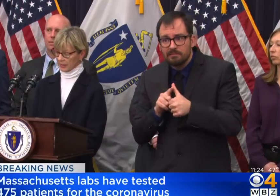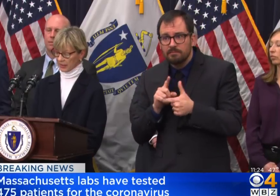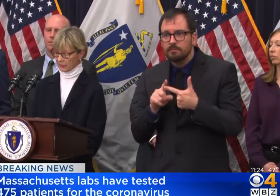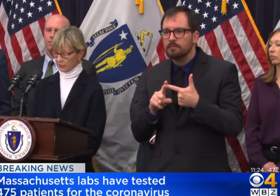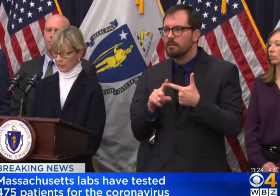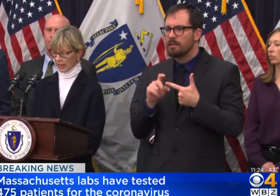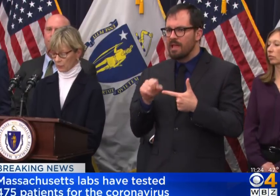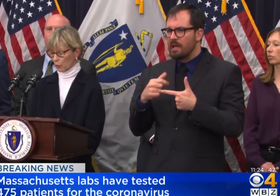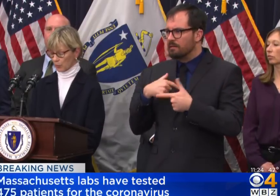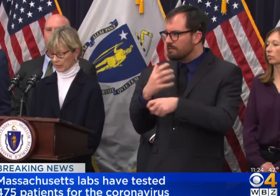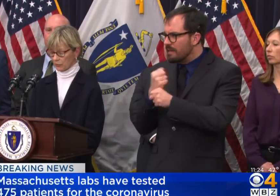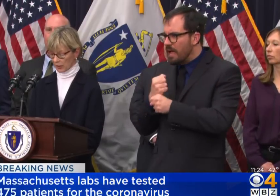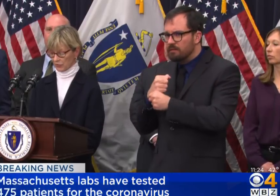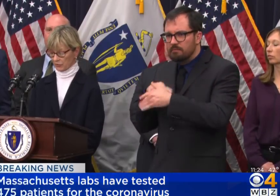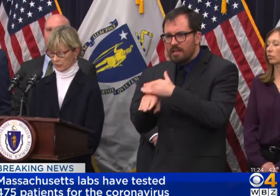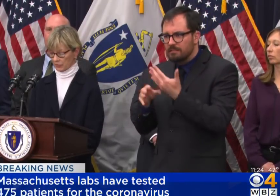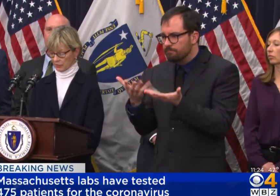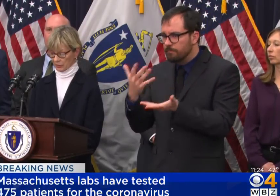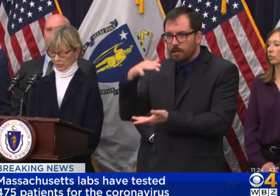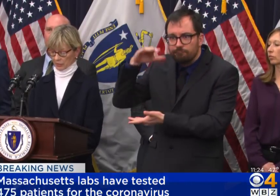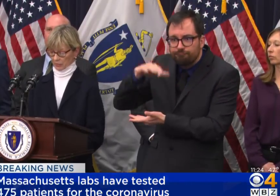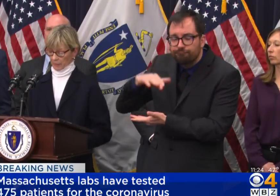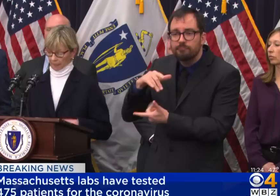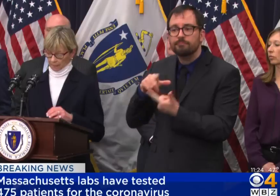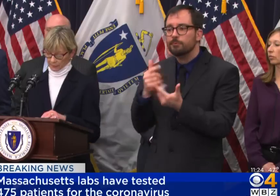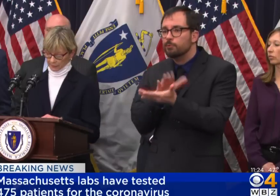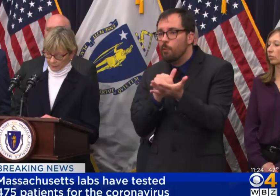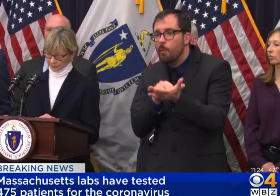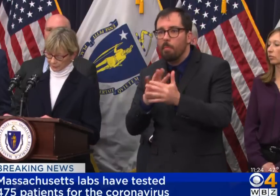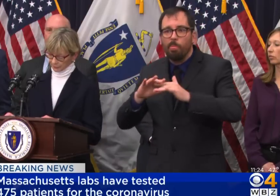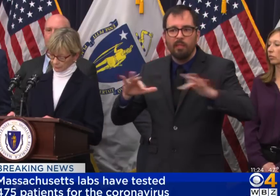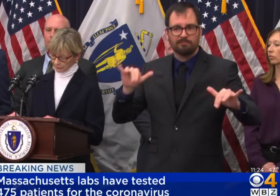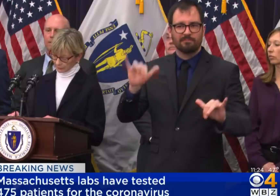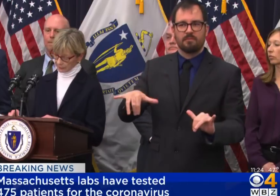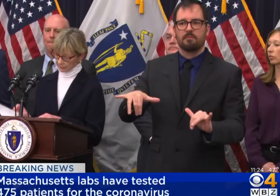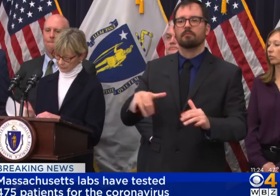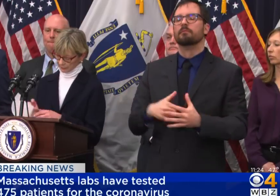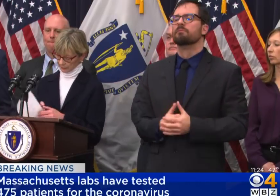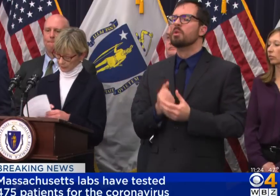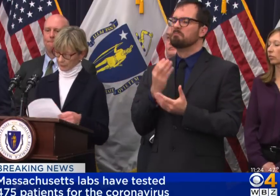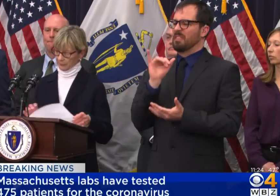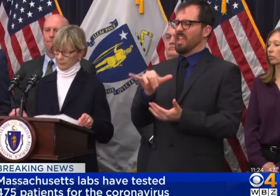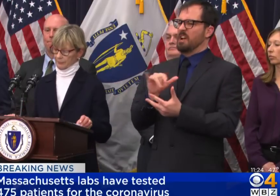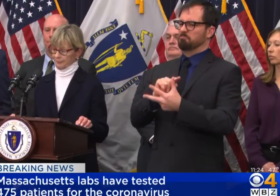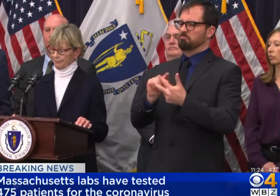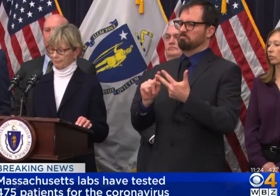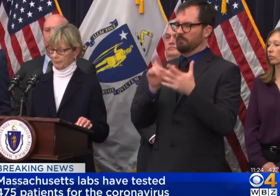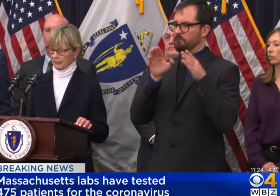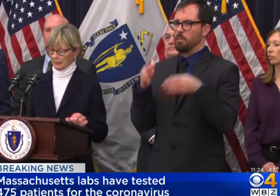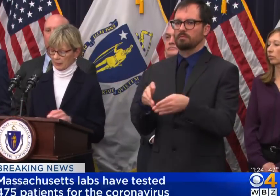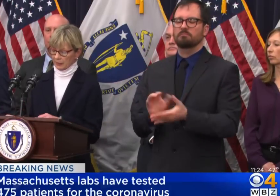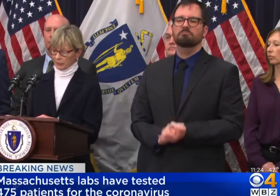YESTERDAY'S PRESS CONFERENCE. CALL TOPICS ARE WIDE RANGING AND FOCUS ON TESTING, ACCESS TO